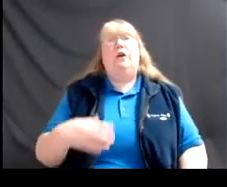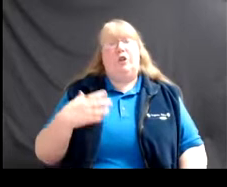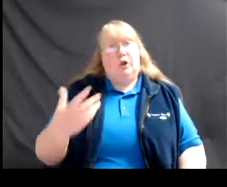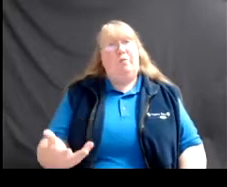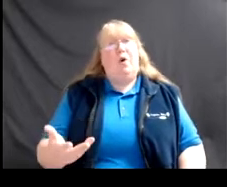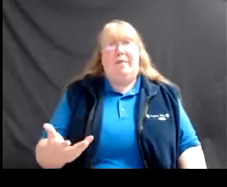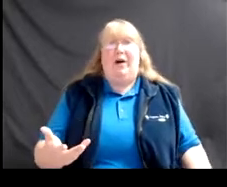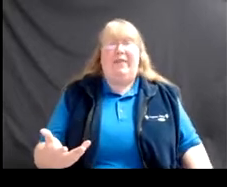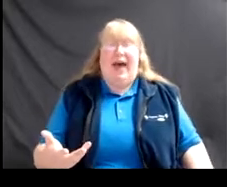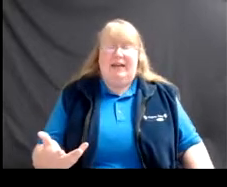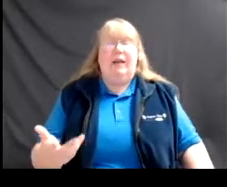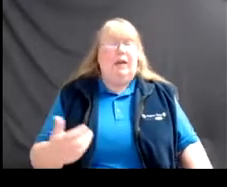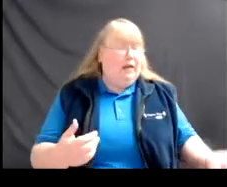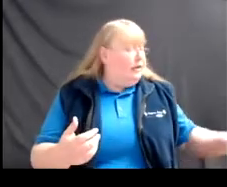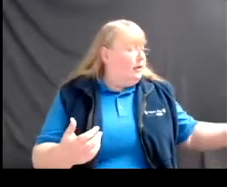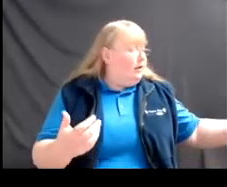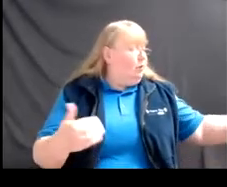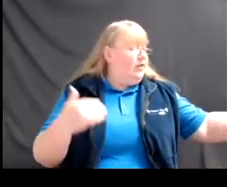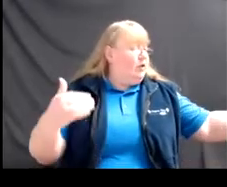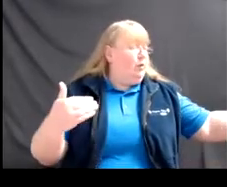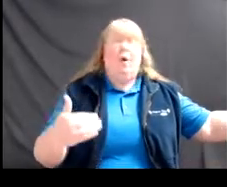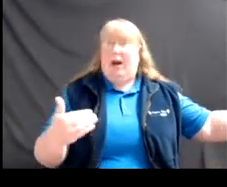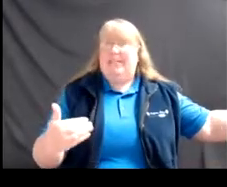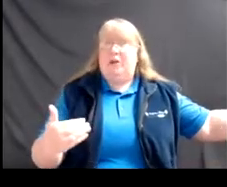to learn more about that, what those requirements are.